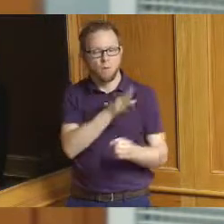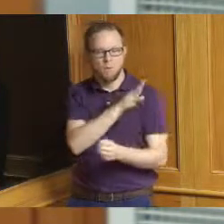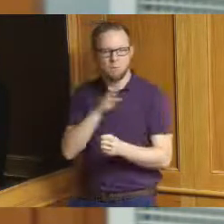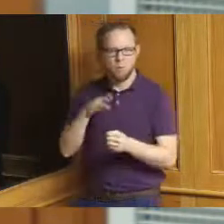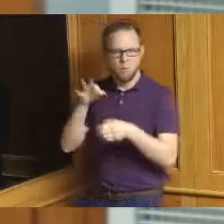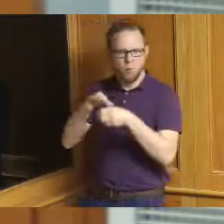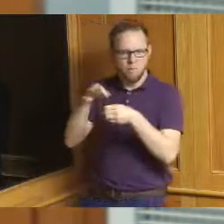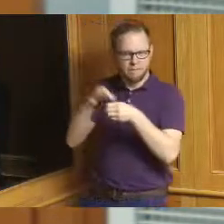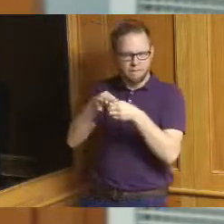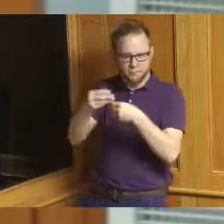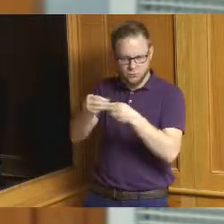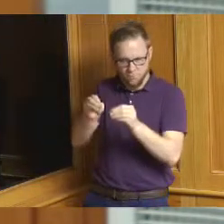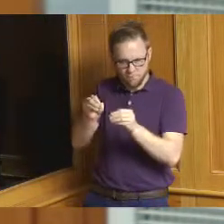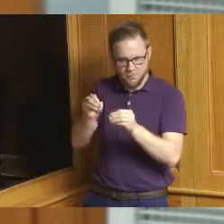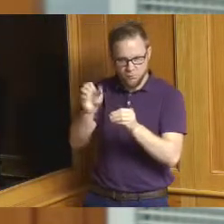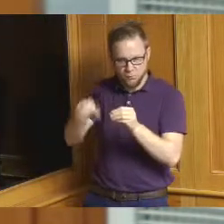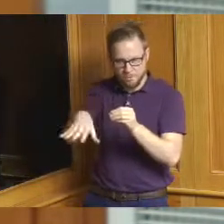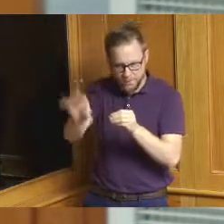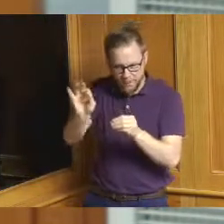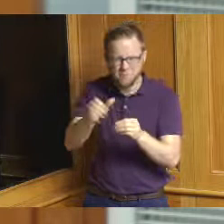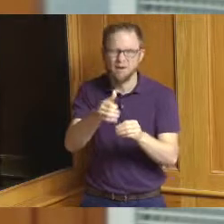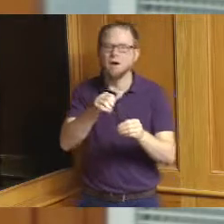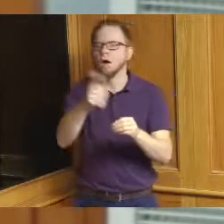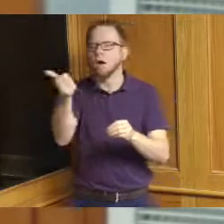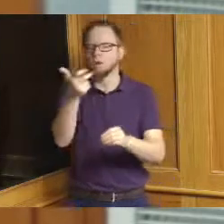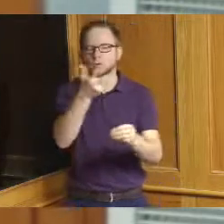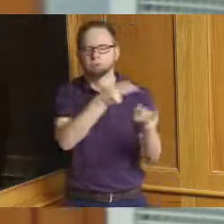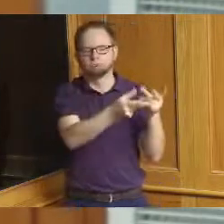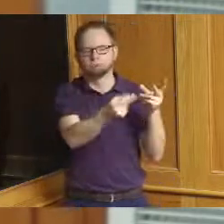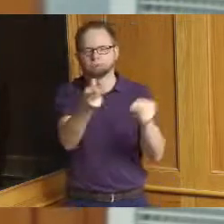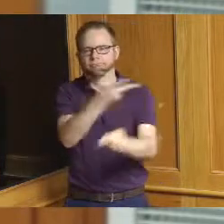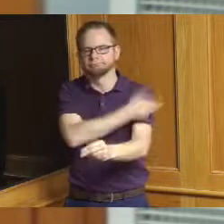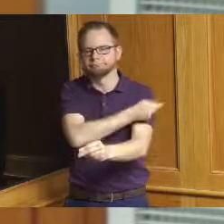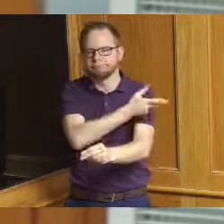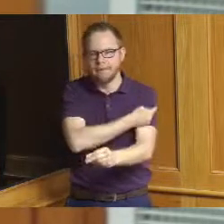and any other vaccine sites that we have as well as our office at 250 William Howard Taft